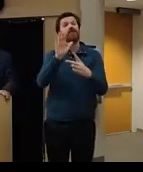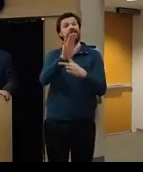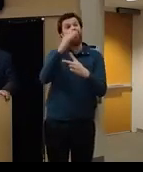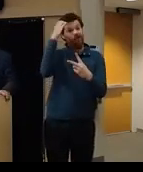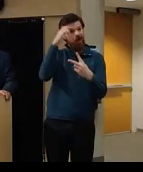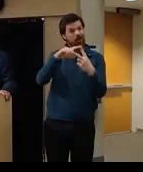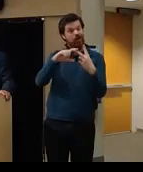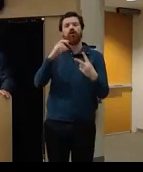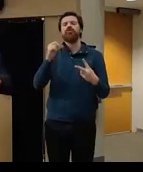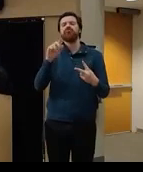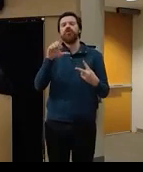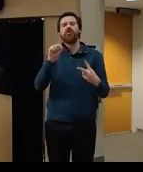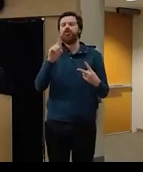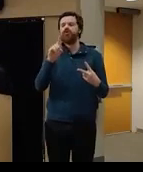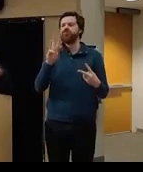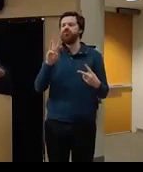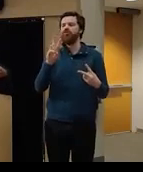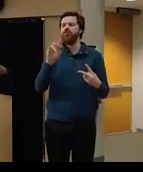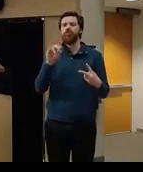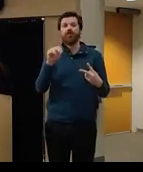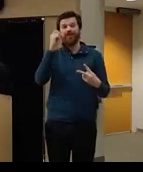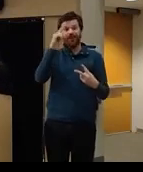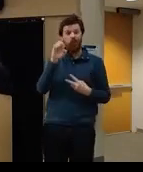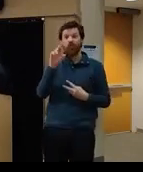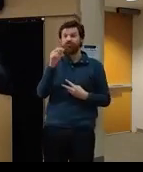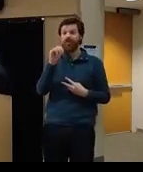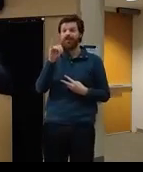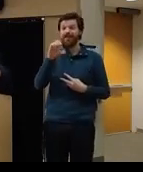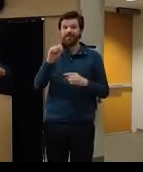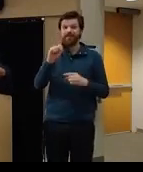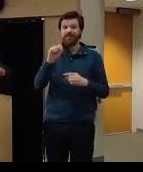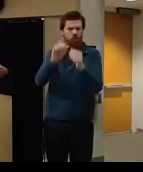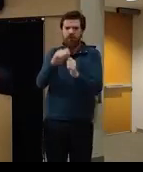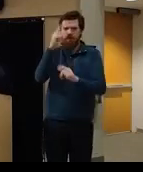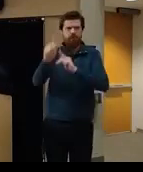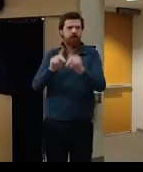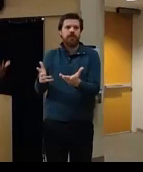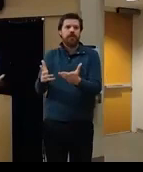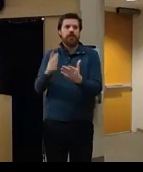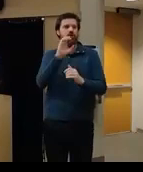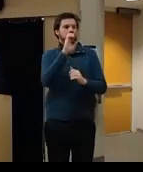now Eugenics uh actually had nothing to do with with black folks right Eugenics was born in Europe